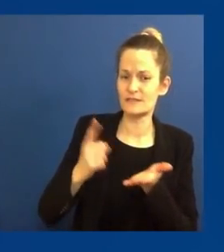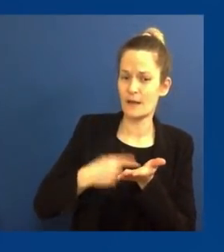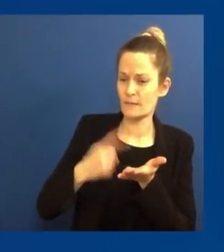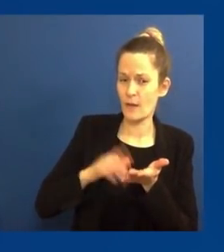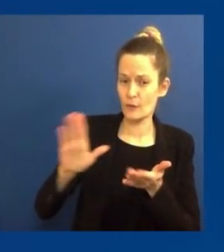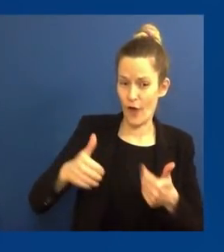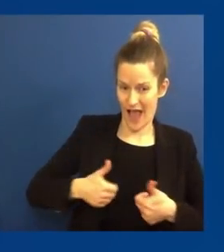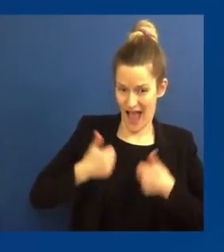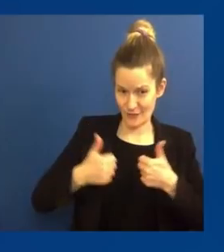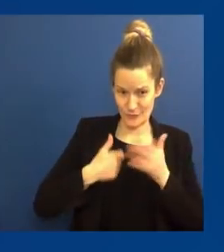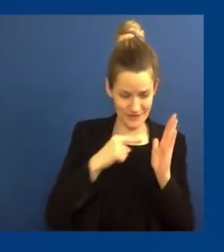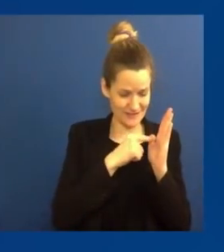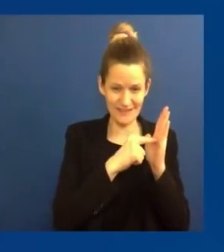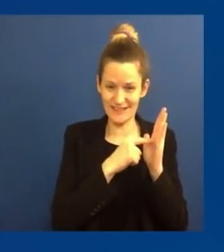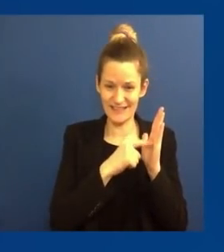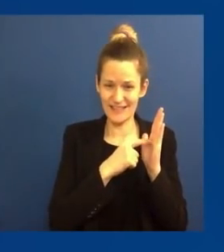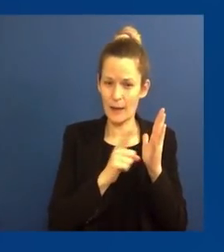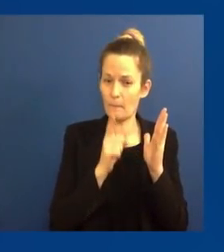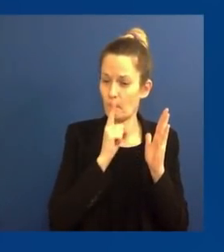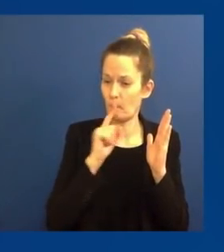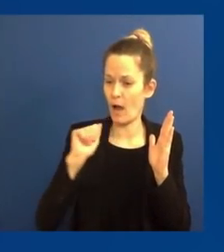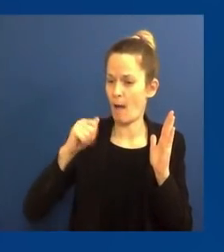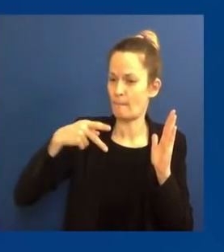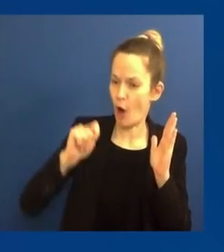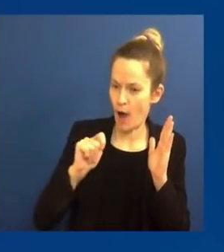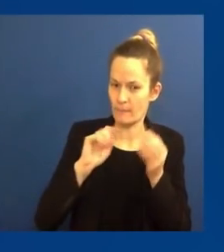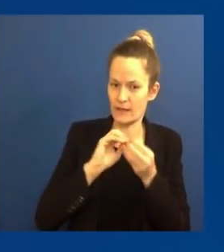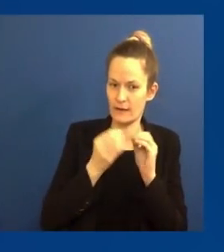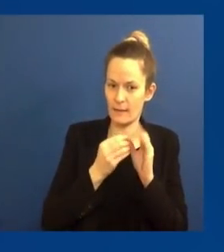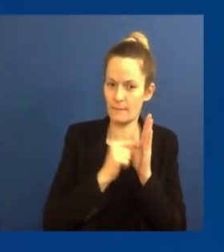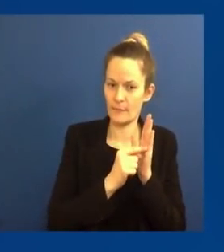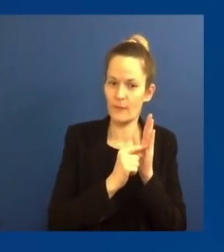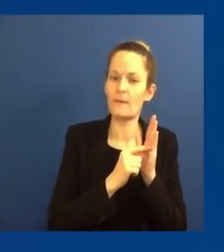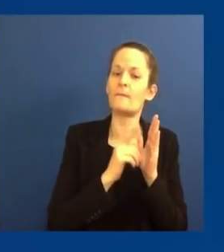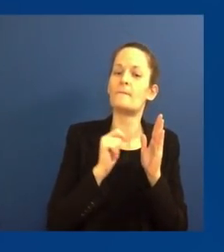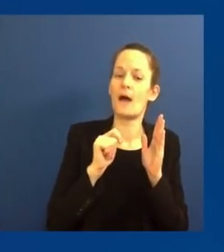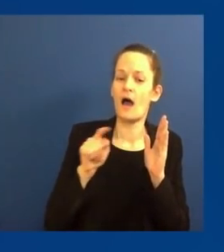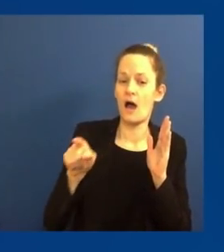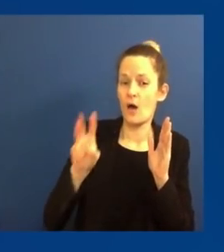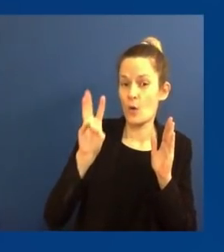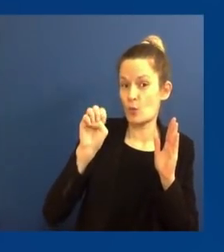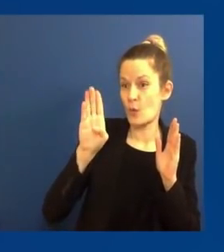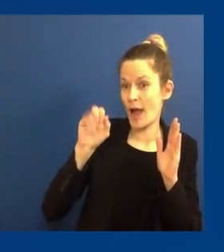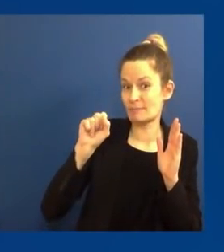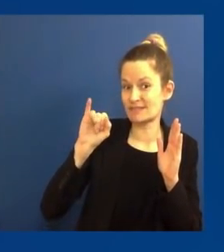and they're working to fix that issue or are helping people through that process. But I want to emphasize: It's a very,